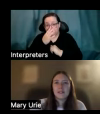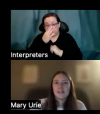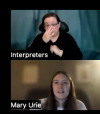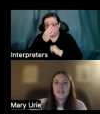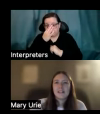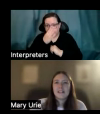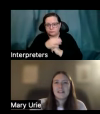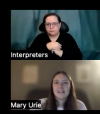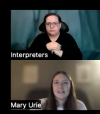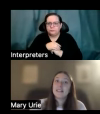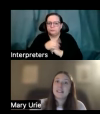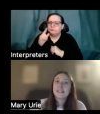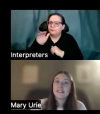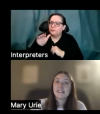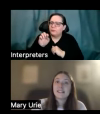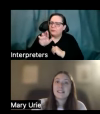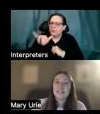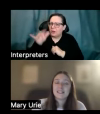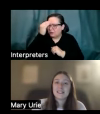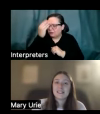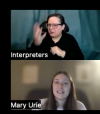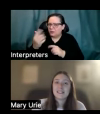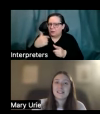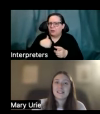Mary, I just want to let you know, I'm now seeing two black